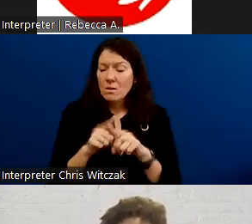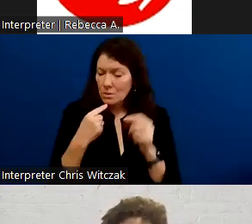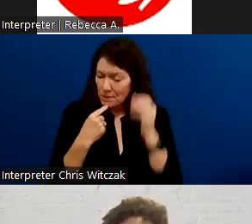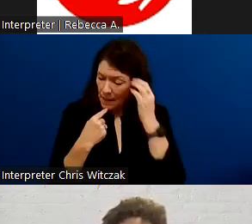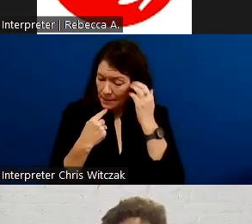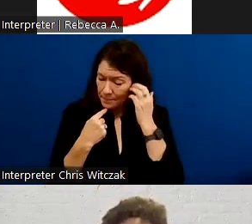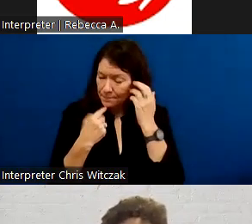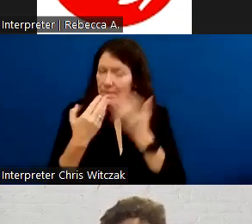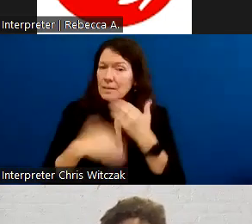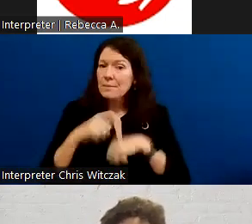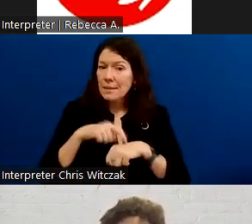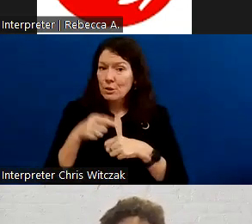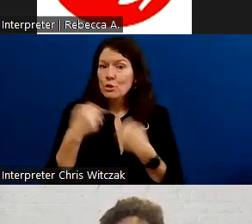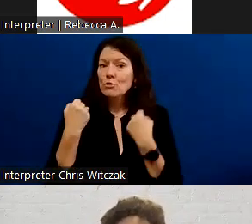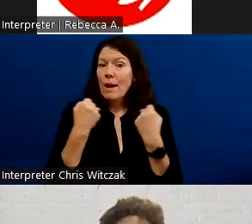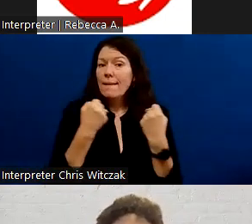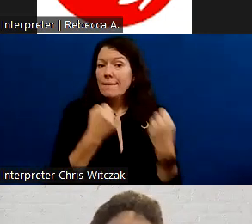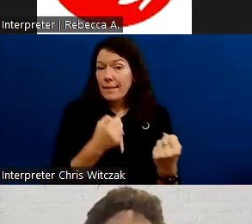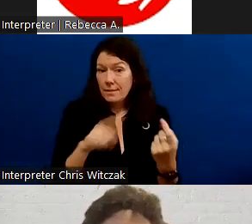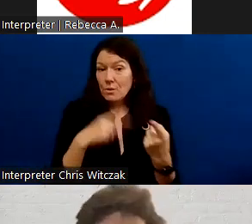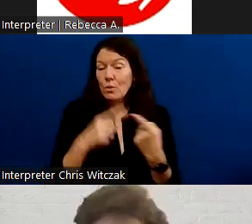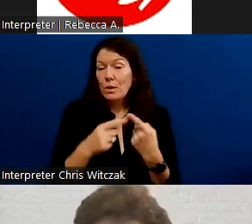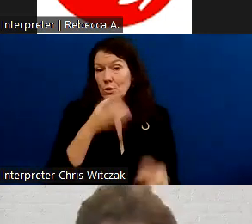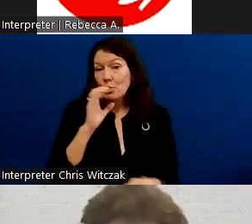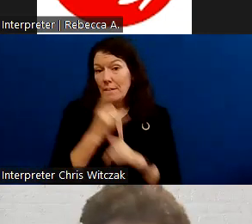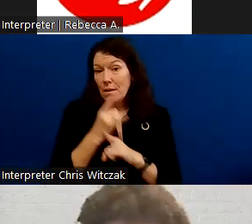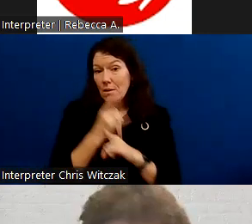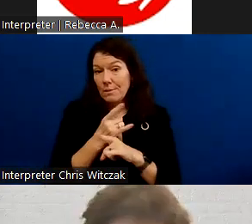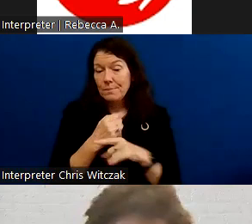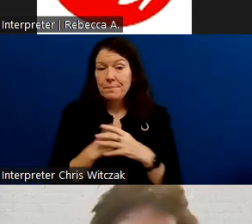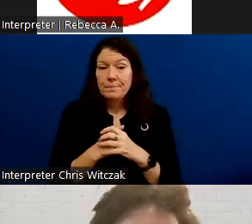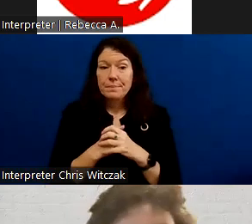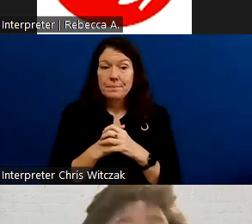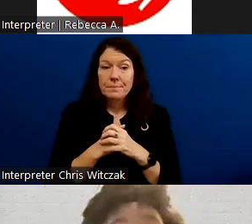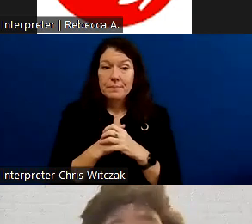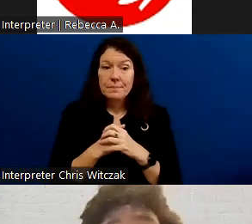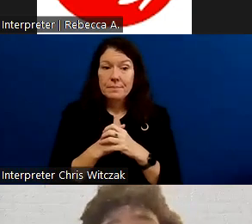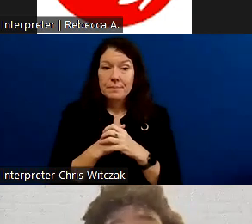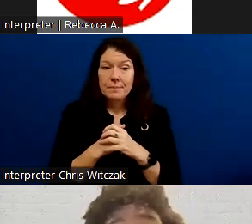she drives when she has been drinking.